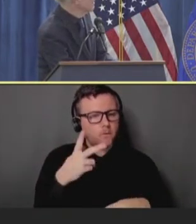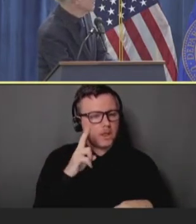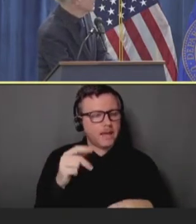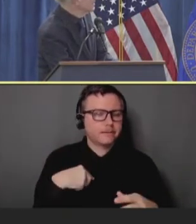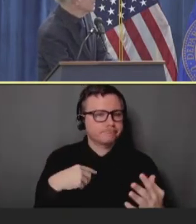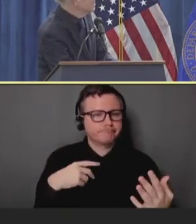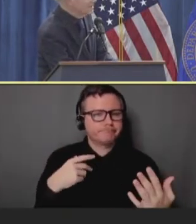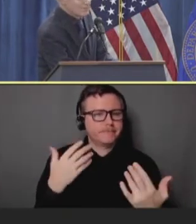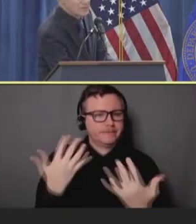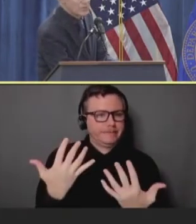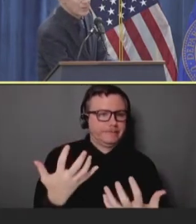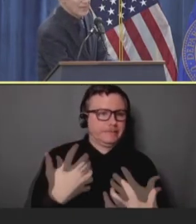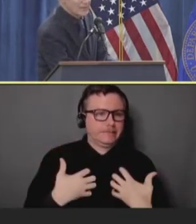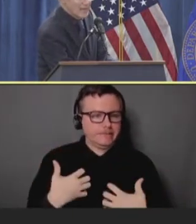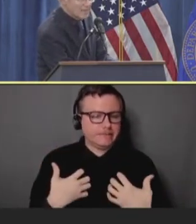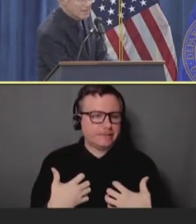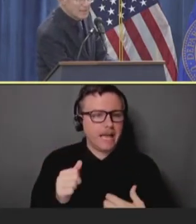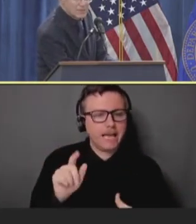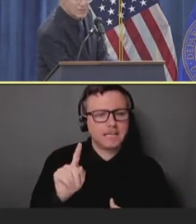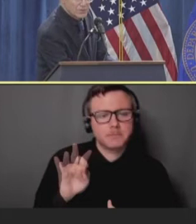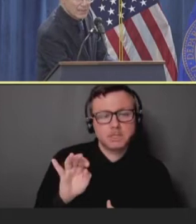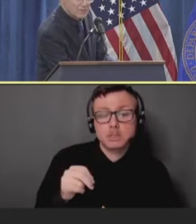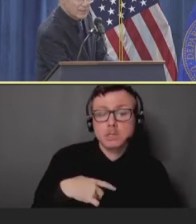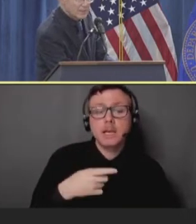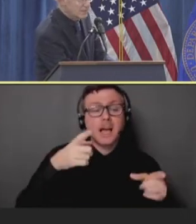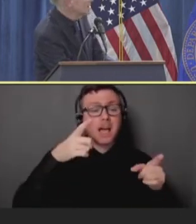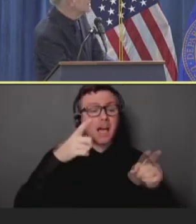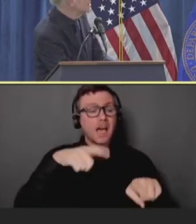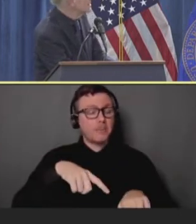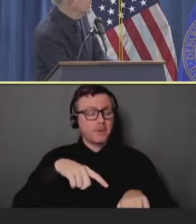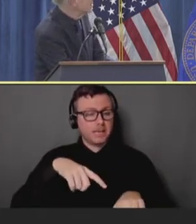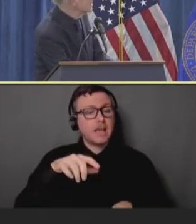The same thing true in Afghanistan, these are 2018 data.